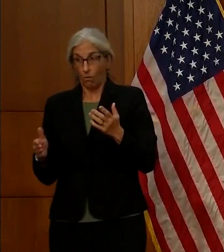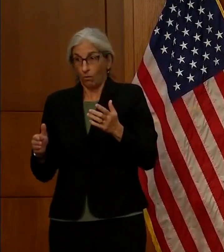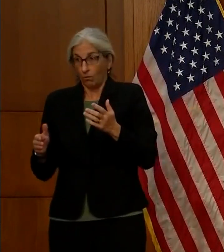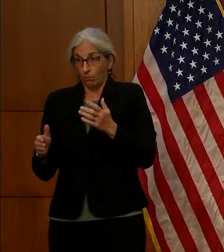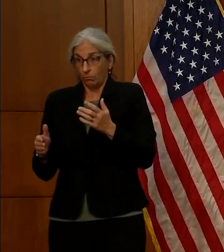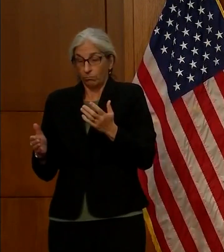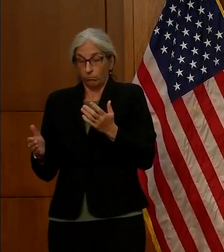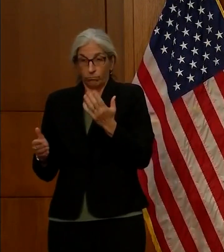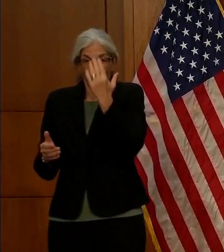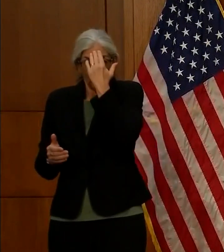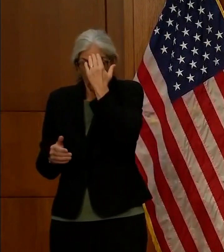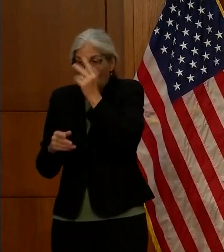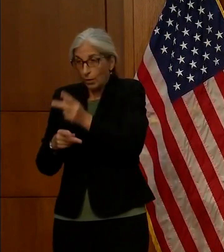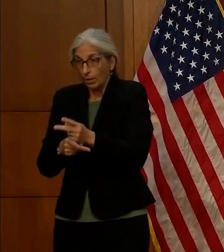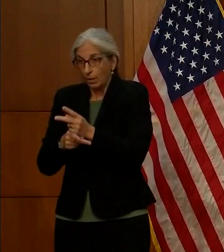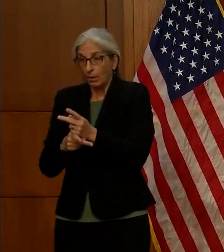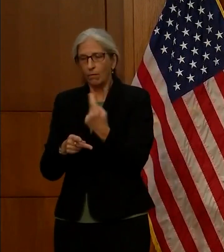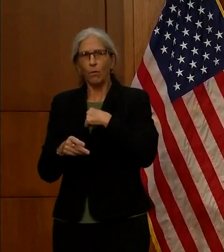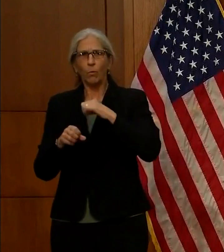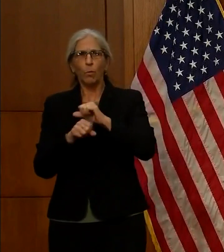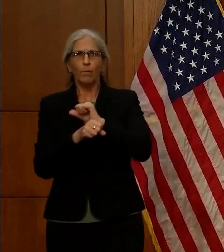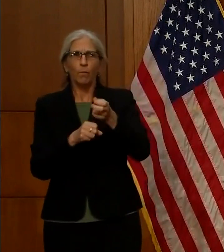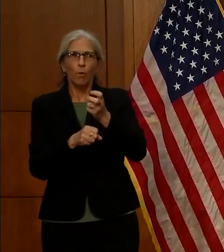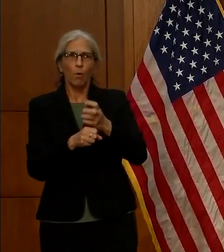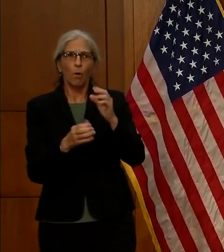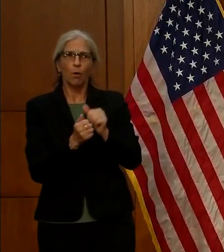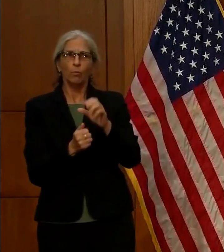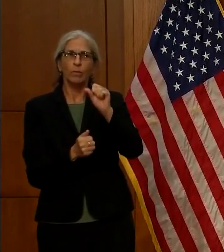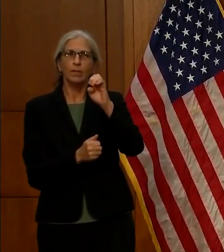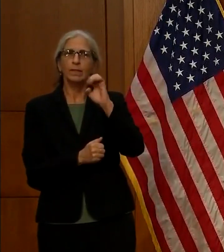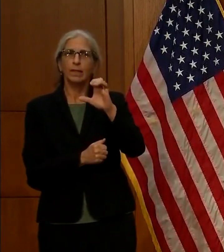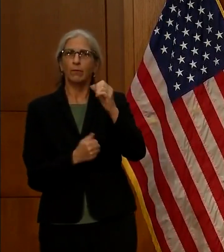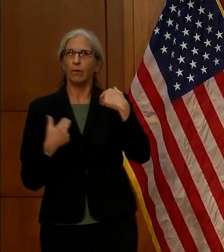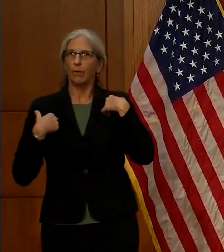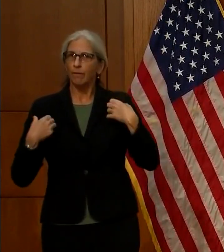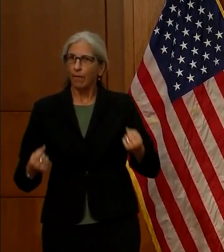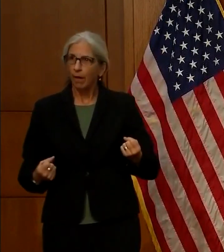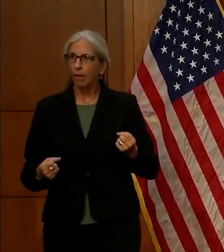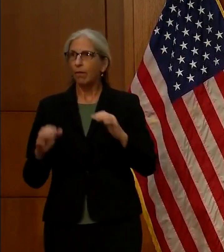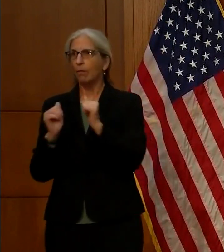THAT THEIR NEEDS ARE TAKEN CARE OF WE HAVE. REALLY WORKED HARD WITH THROUGH OUR SECTOR OF